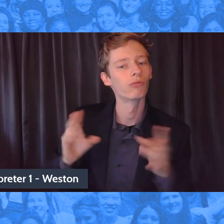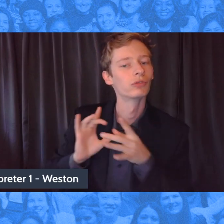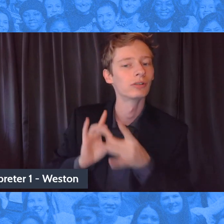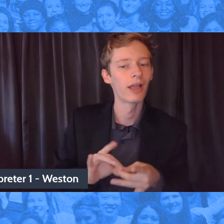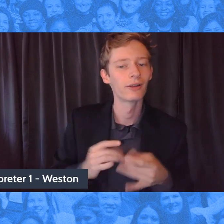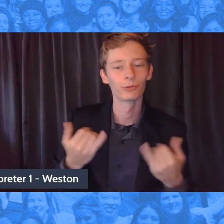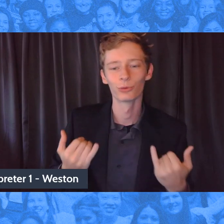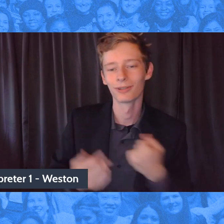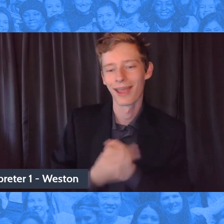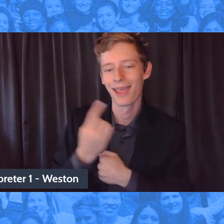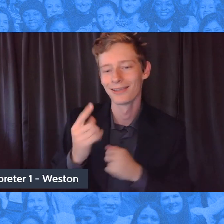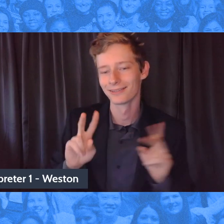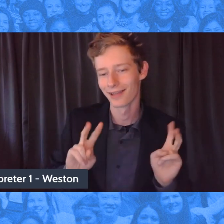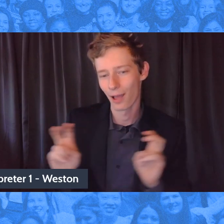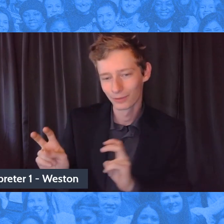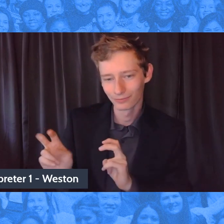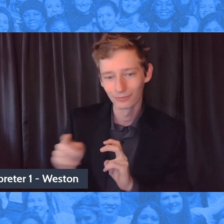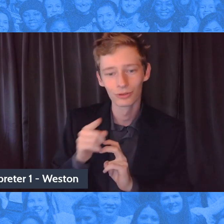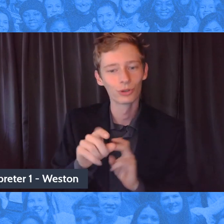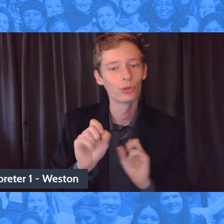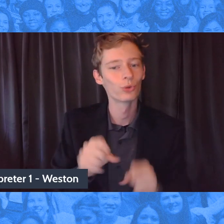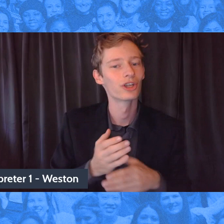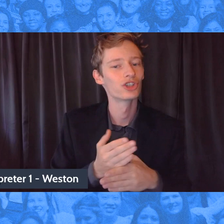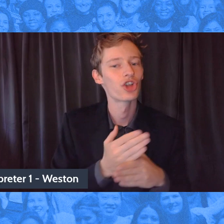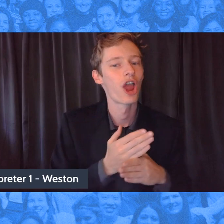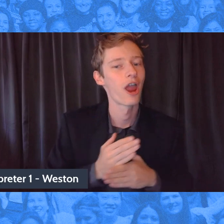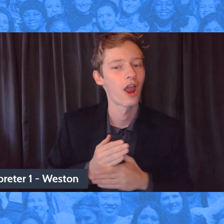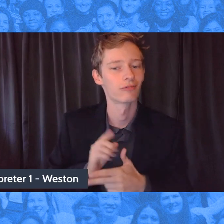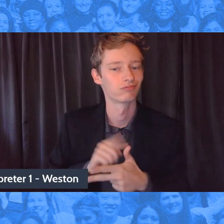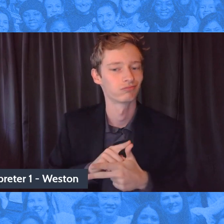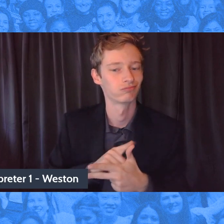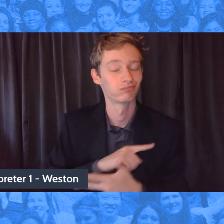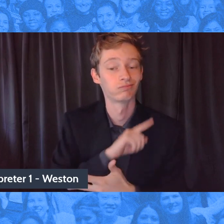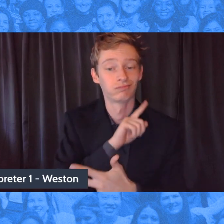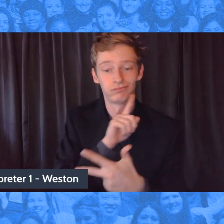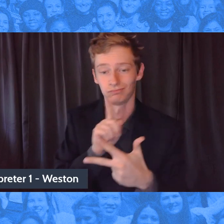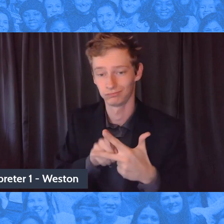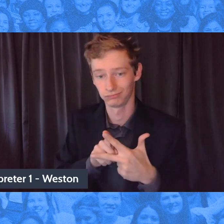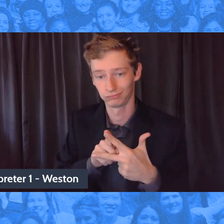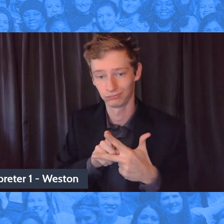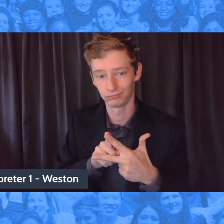And you can also share that information in the room. The second room is our wellness networking room.